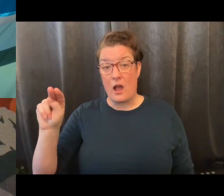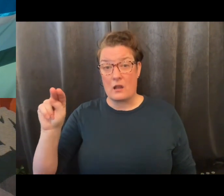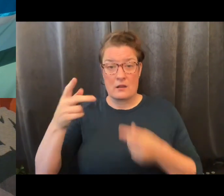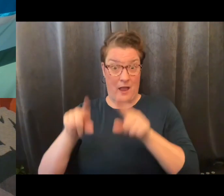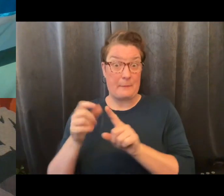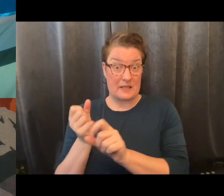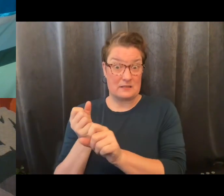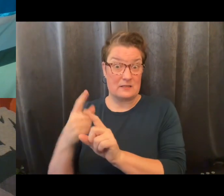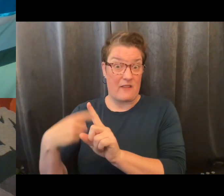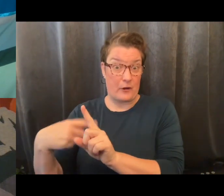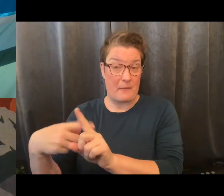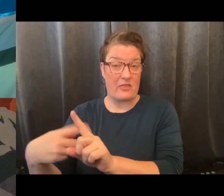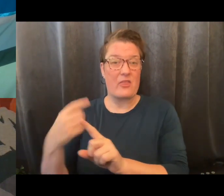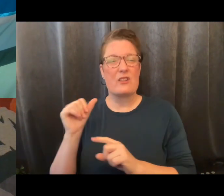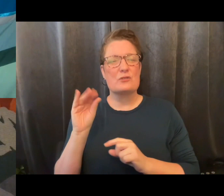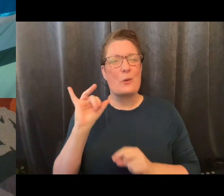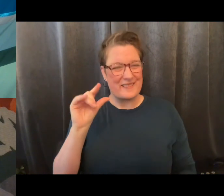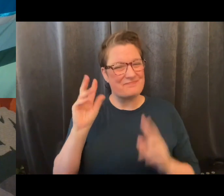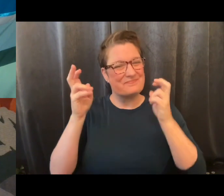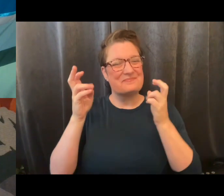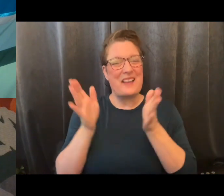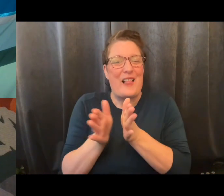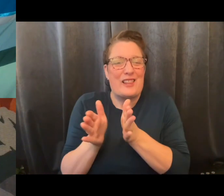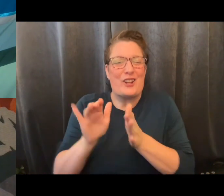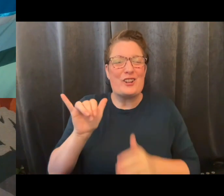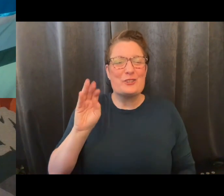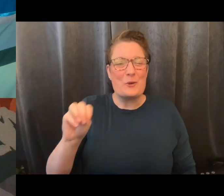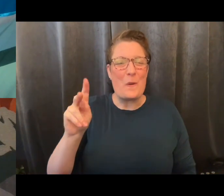Um, so a little Yom Kippur, so it's like reflecting on the